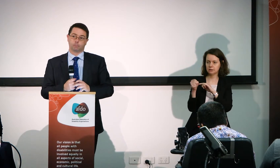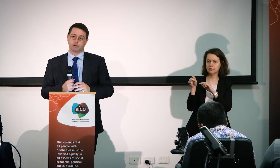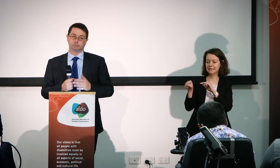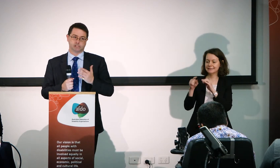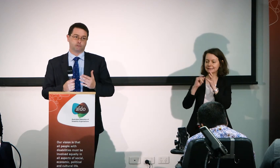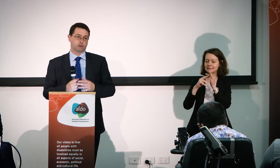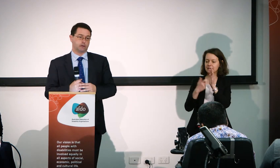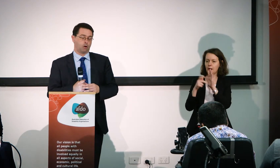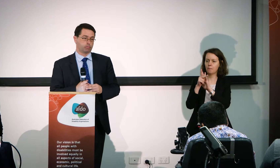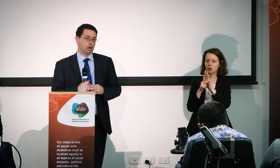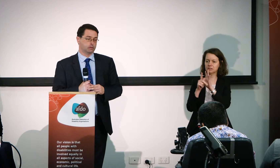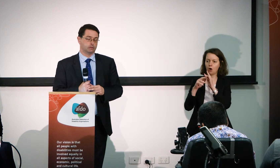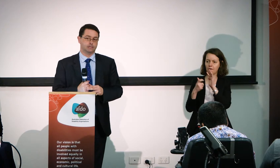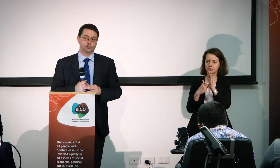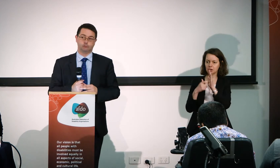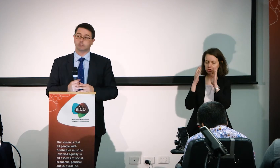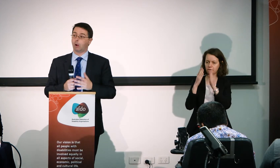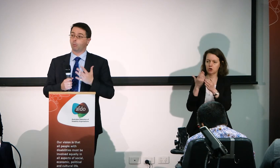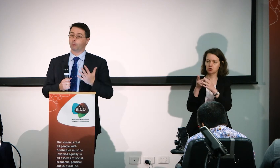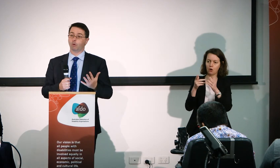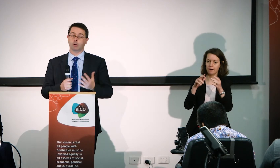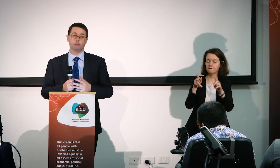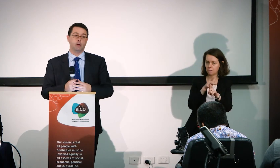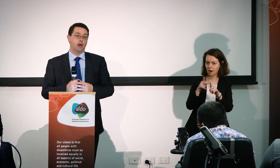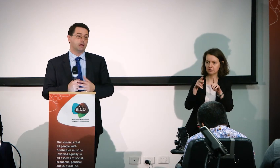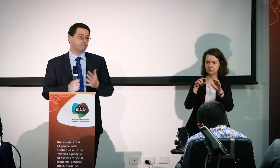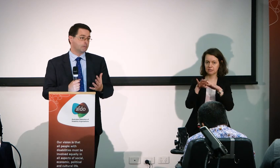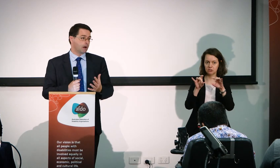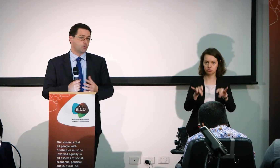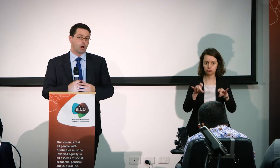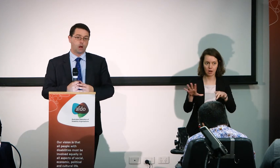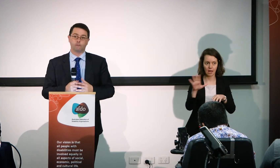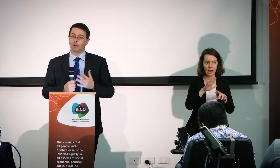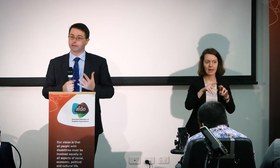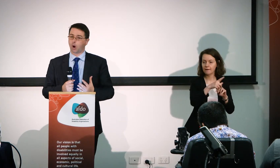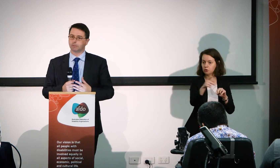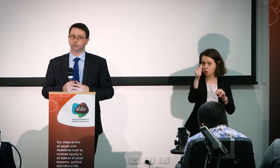specifically on that issue. So, I will welcome any feedback you have